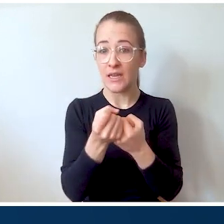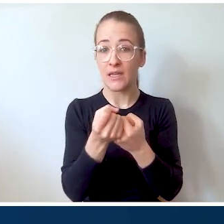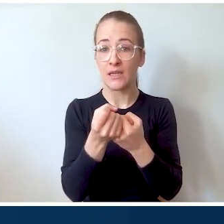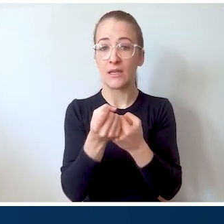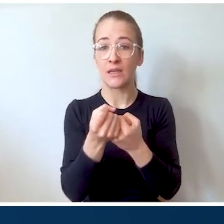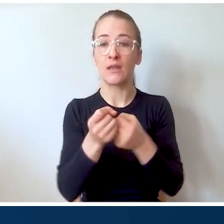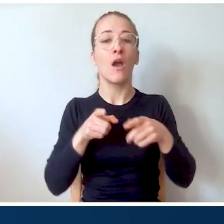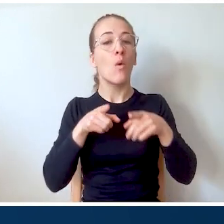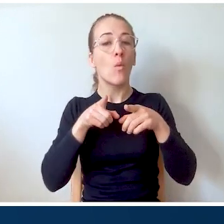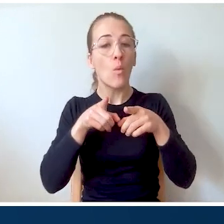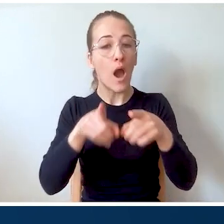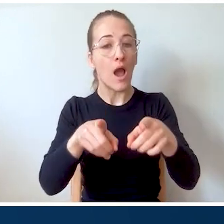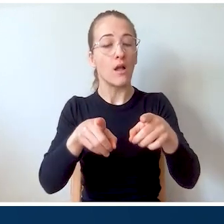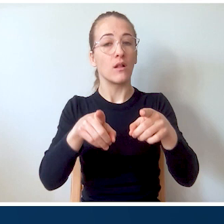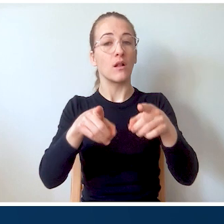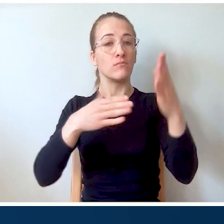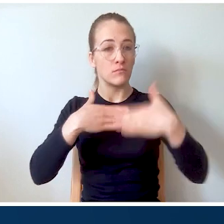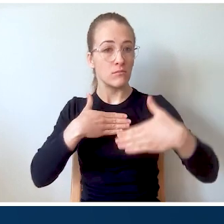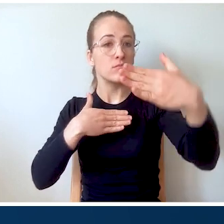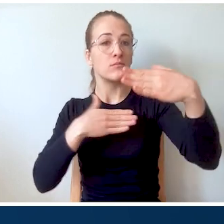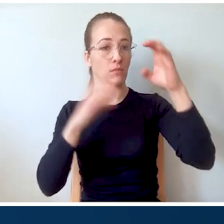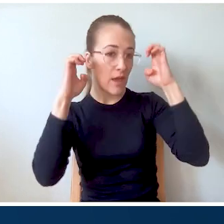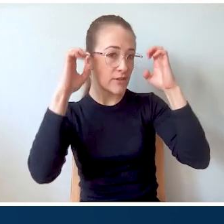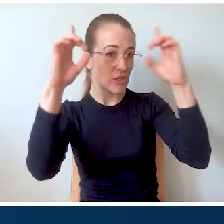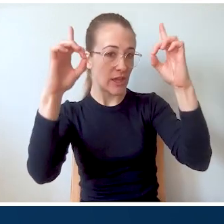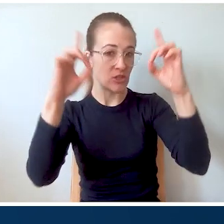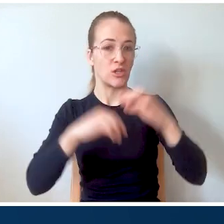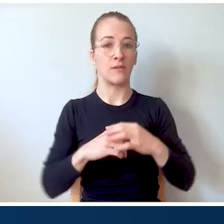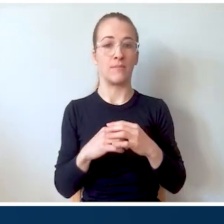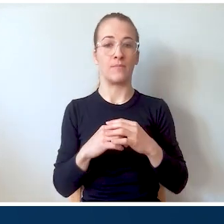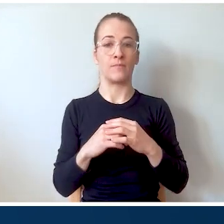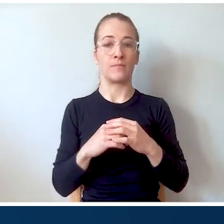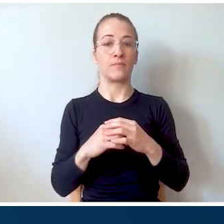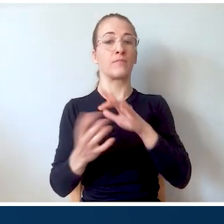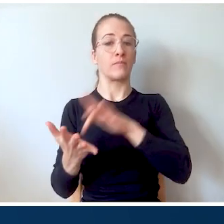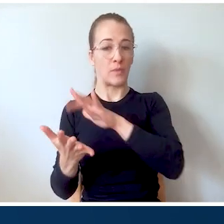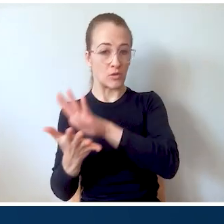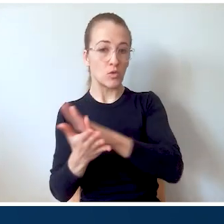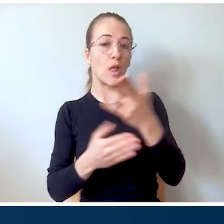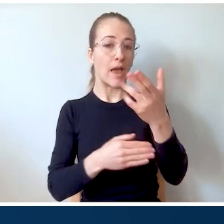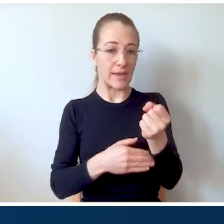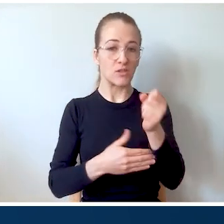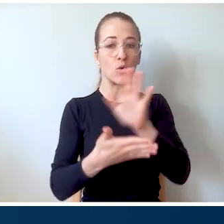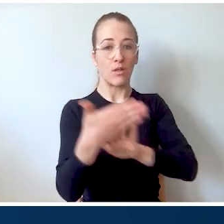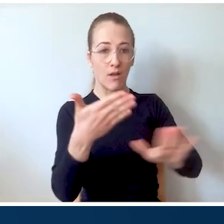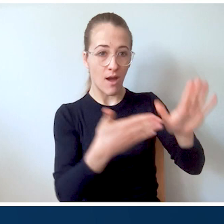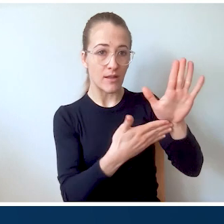as you were going through the rest of your education in junior high, high school and college?